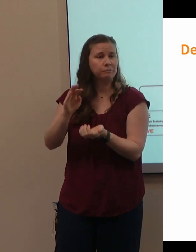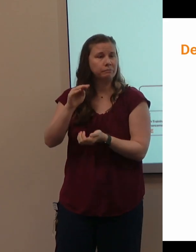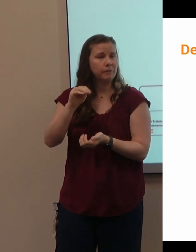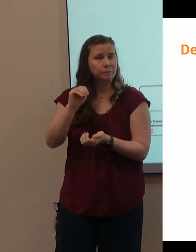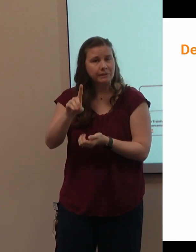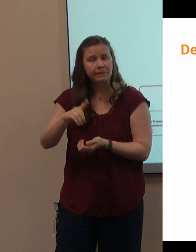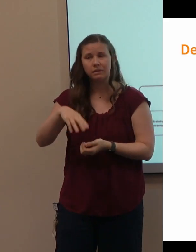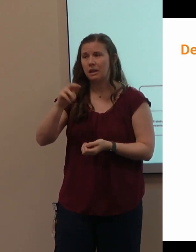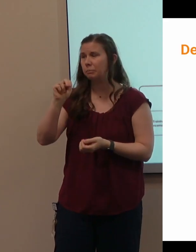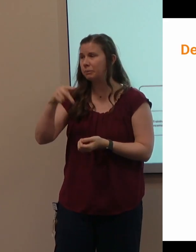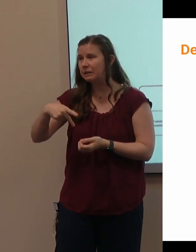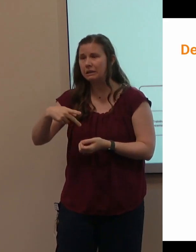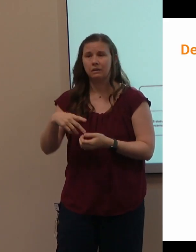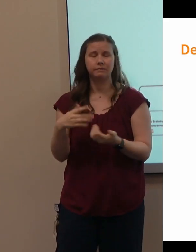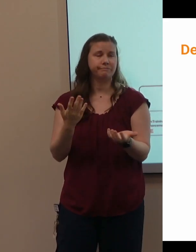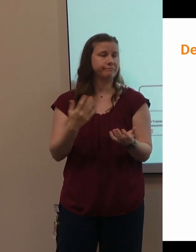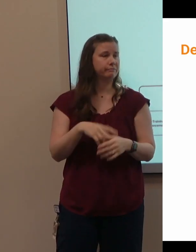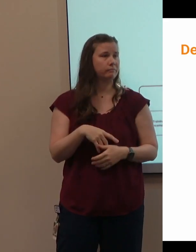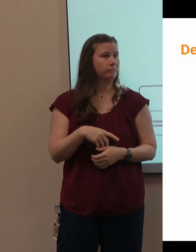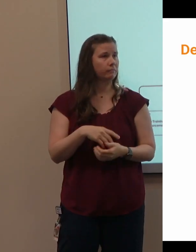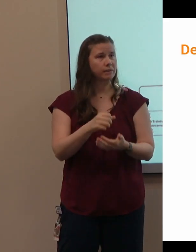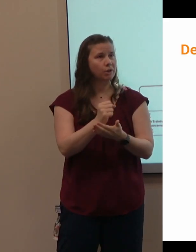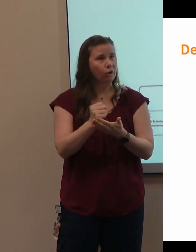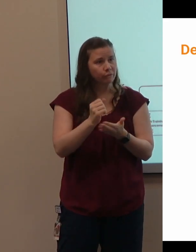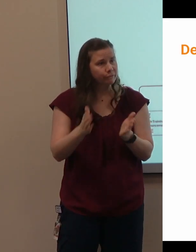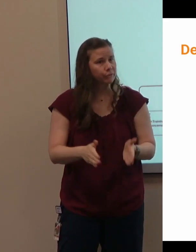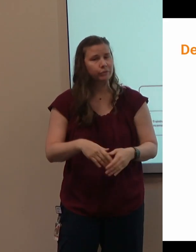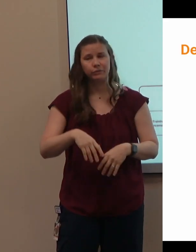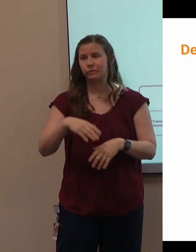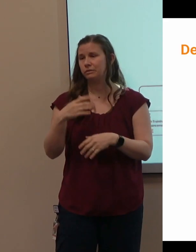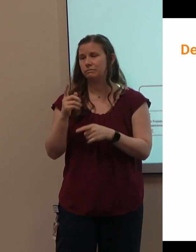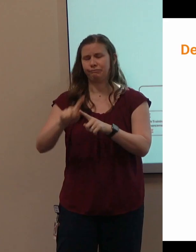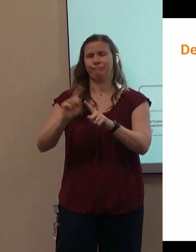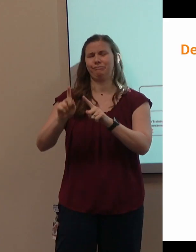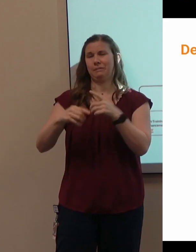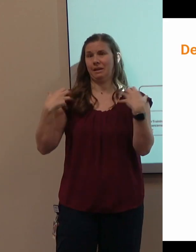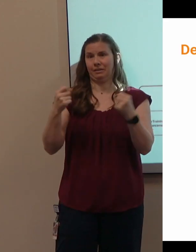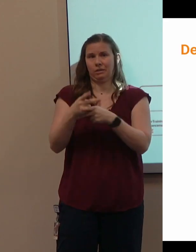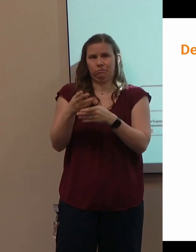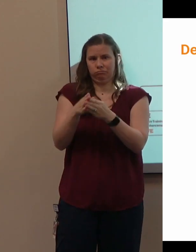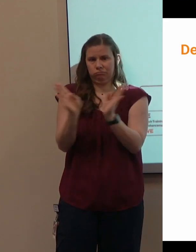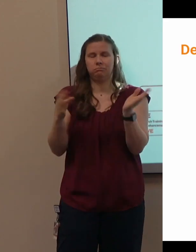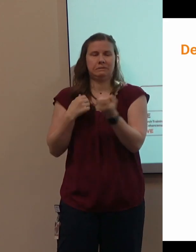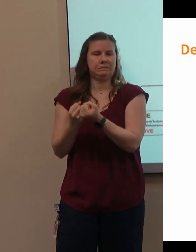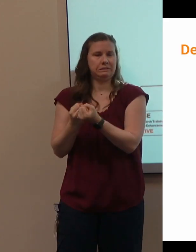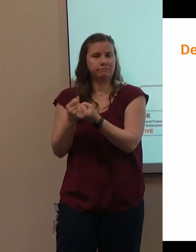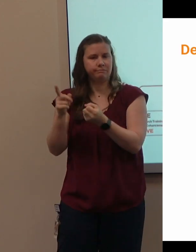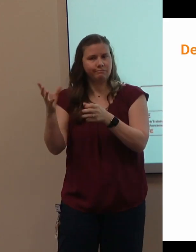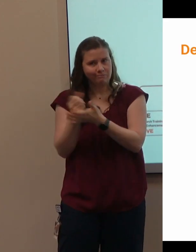people who want to become an MD or an NP or a sonographer or anything in general.